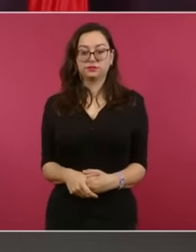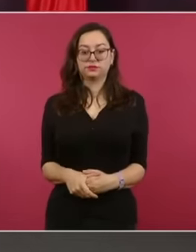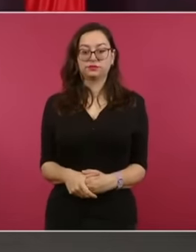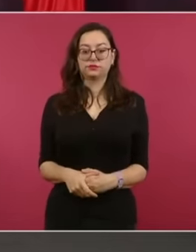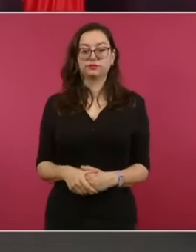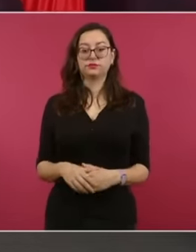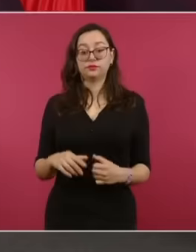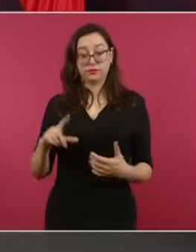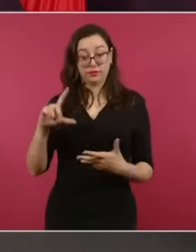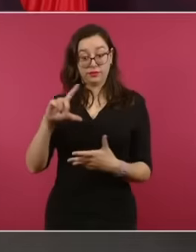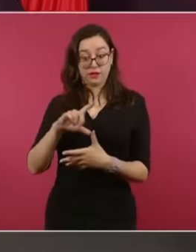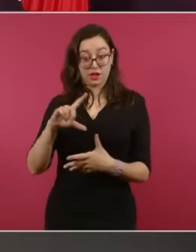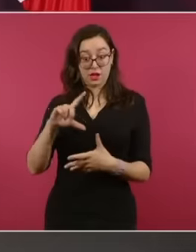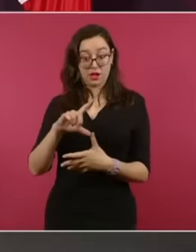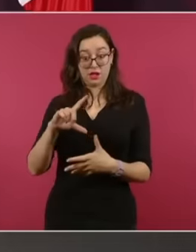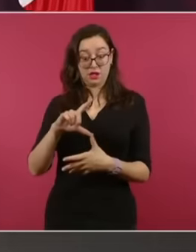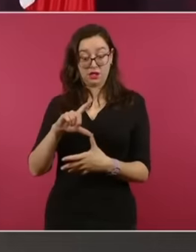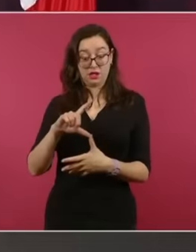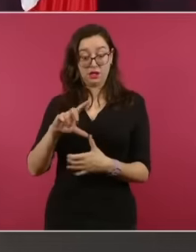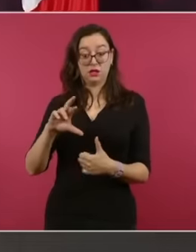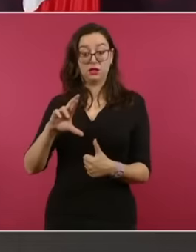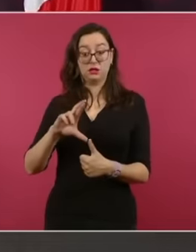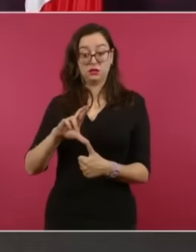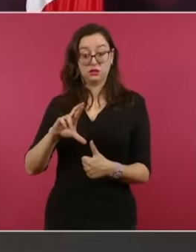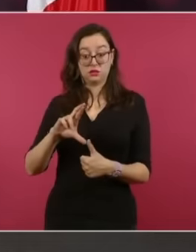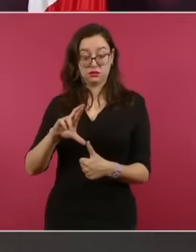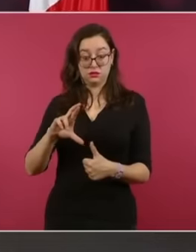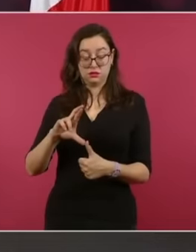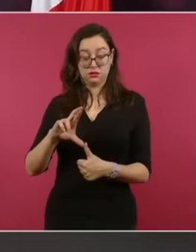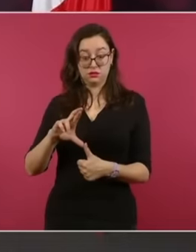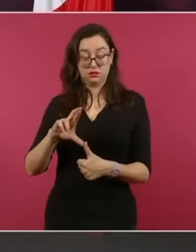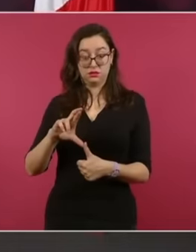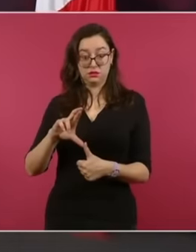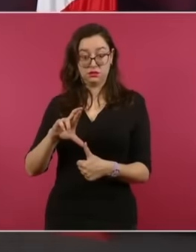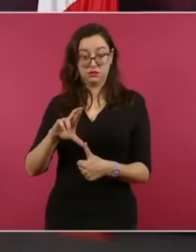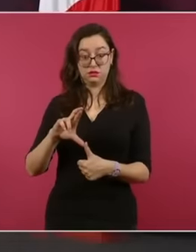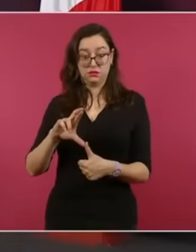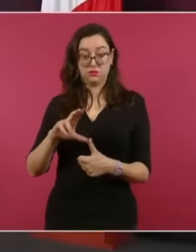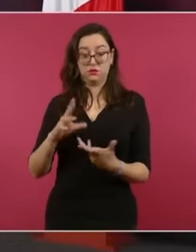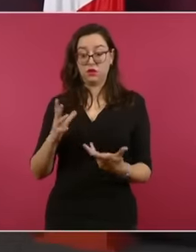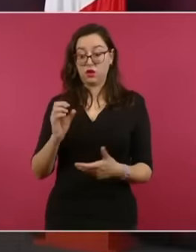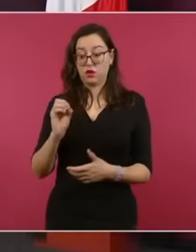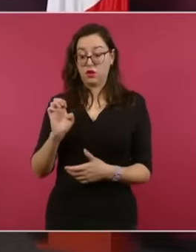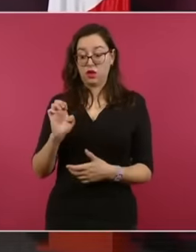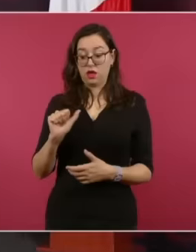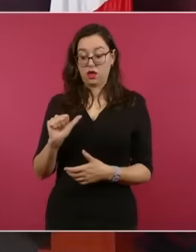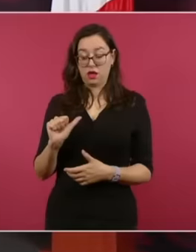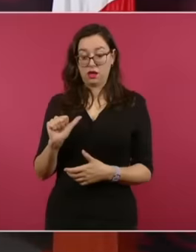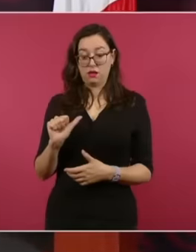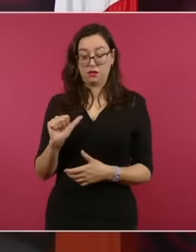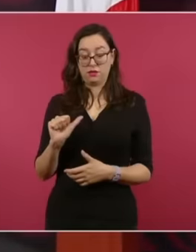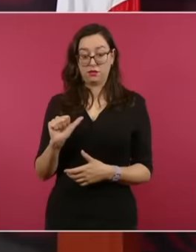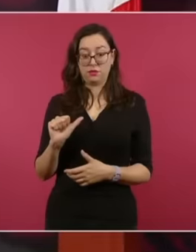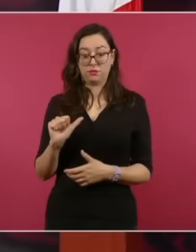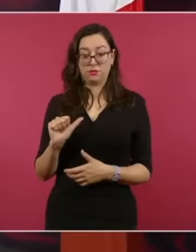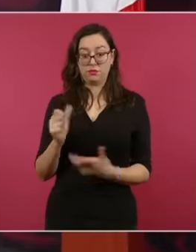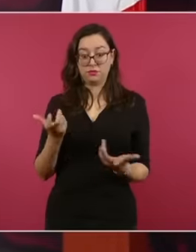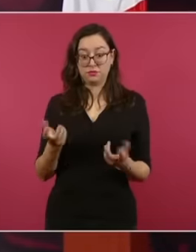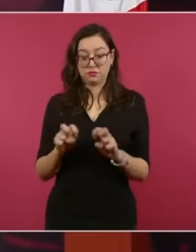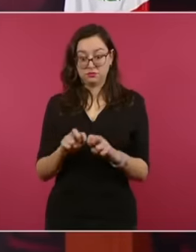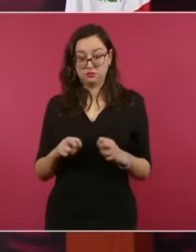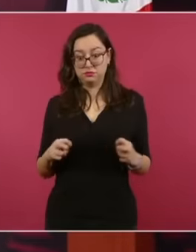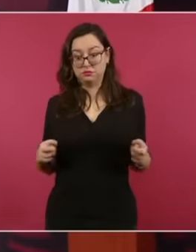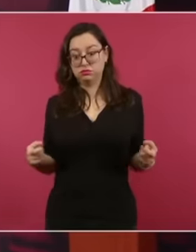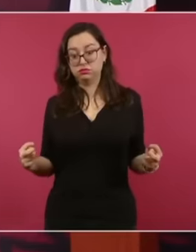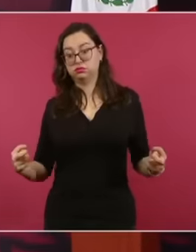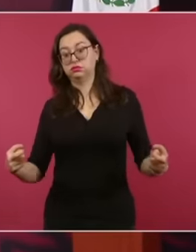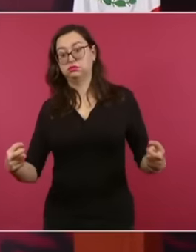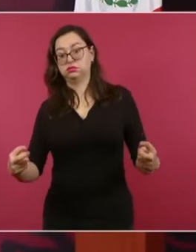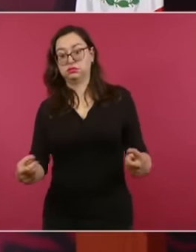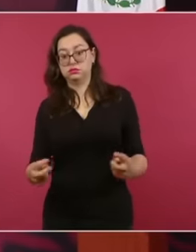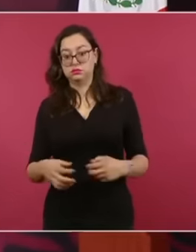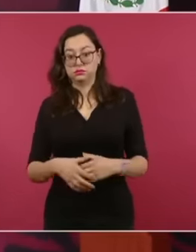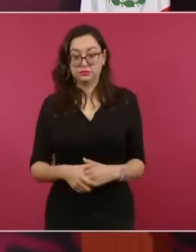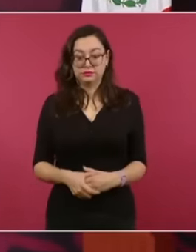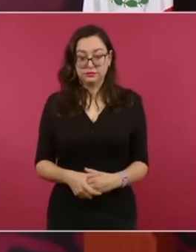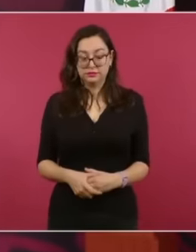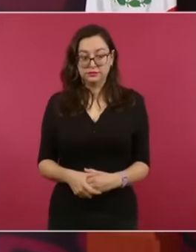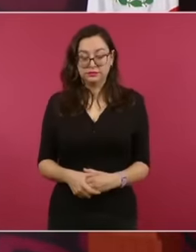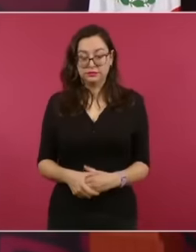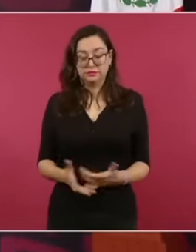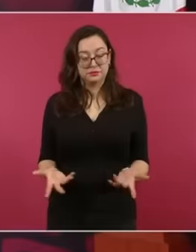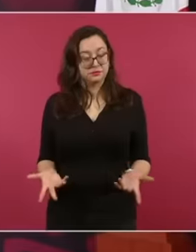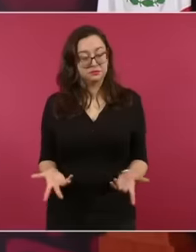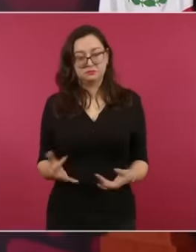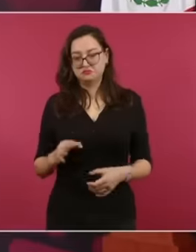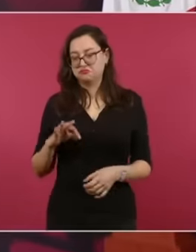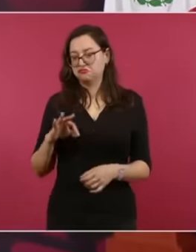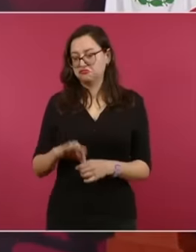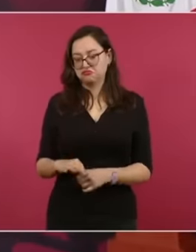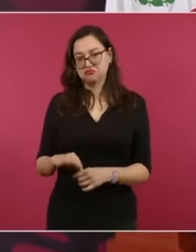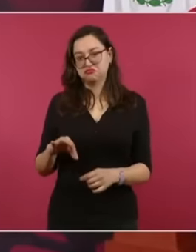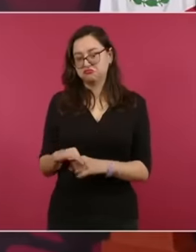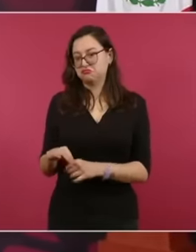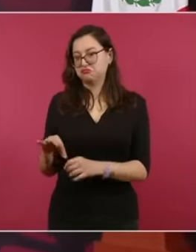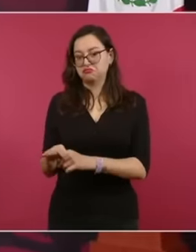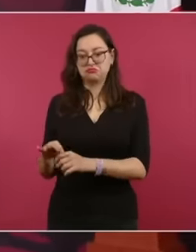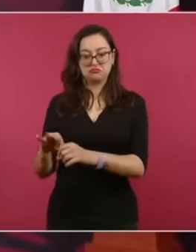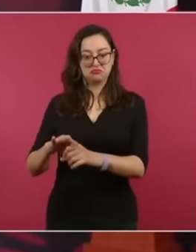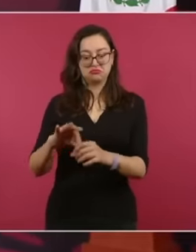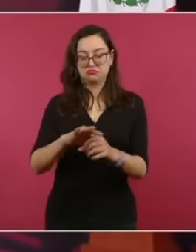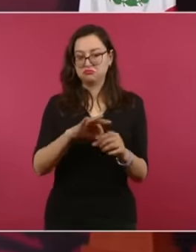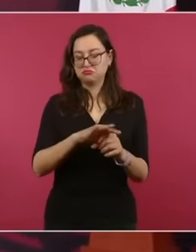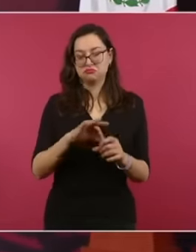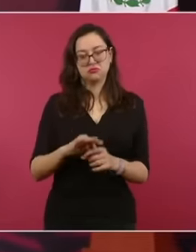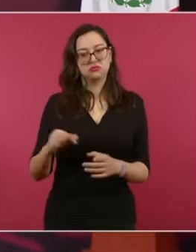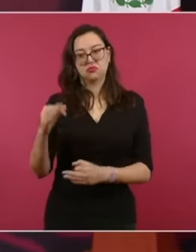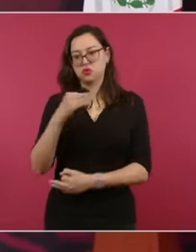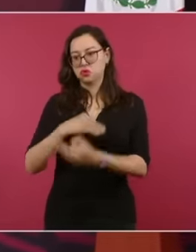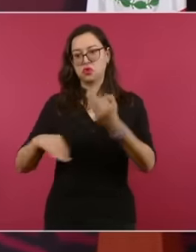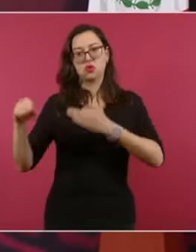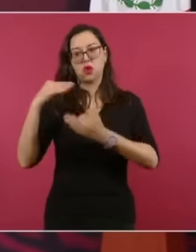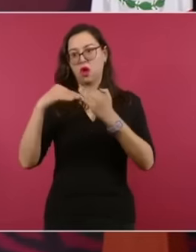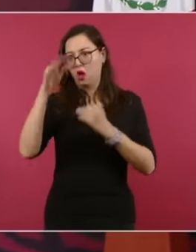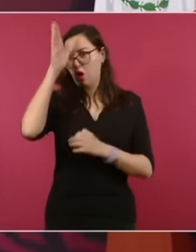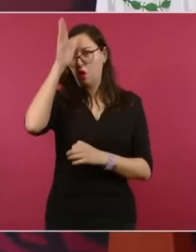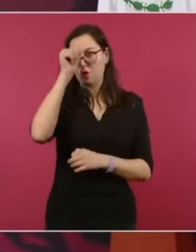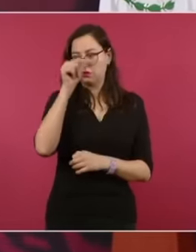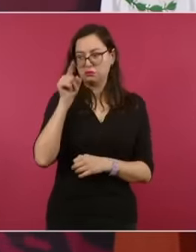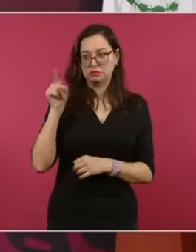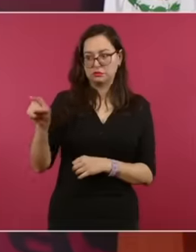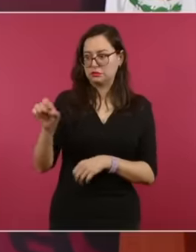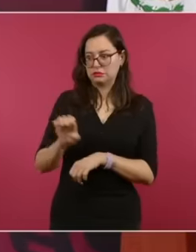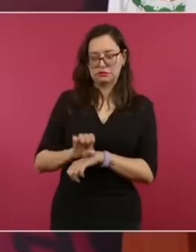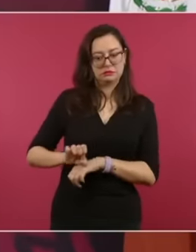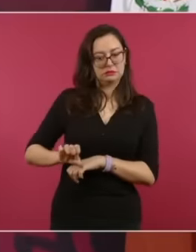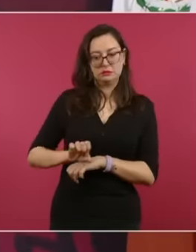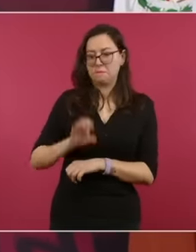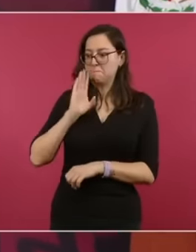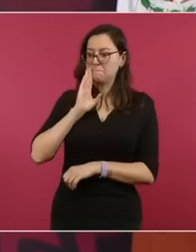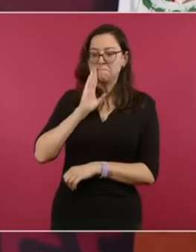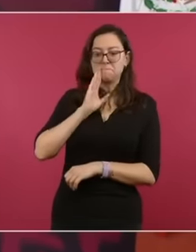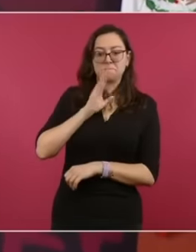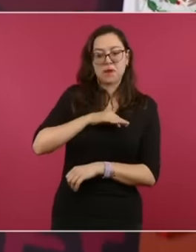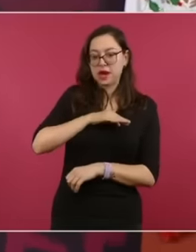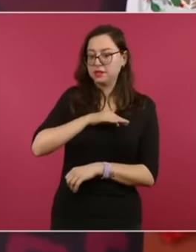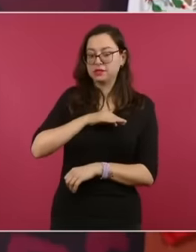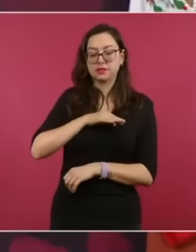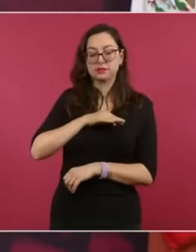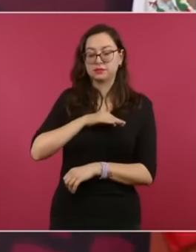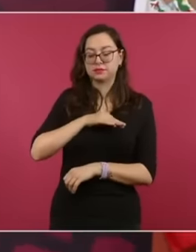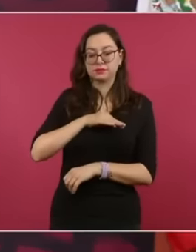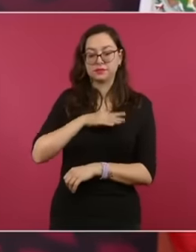Caribbean in the OAS. Well, all the countries even the countries where there are some differences and due to